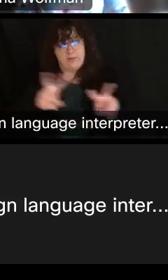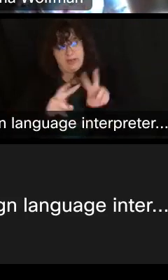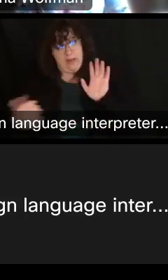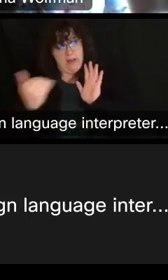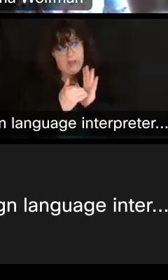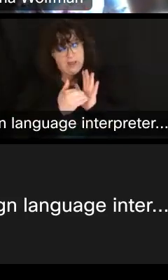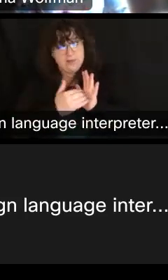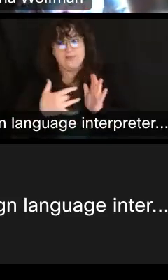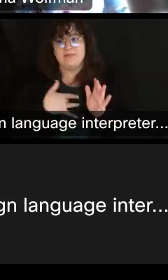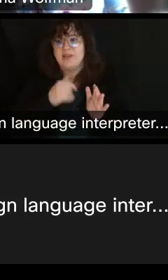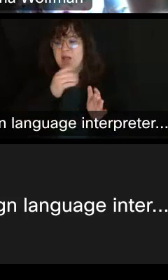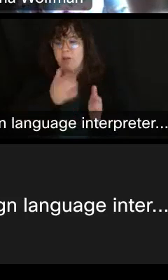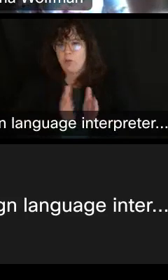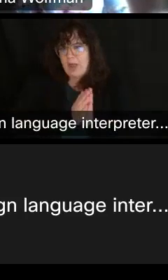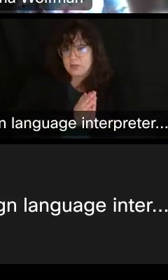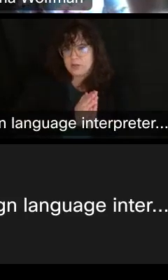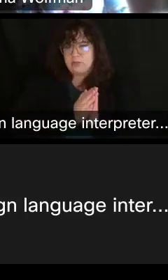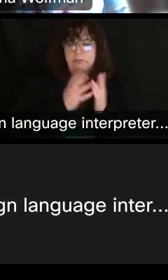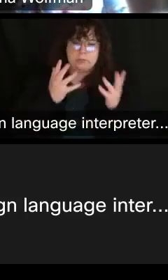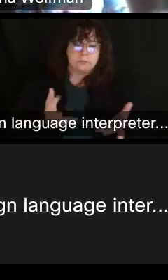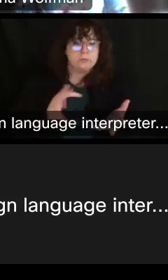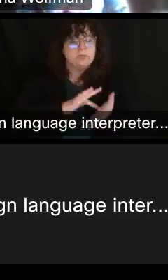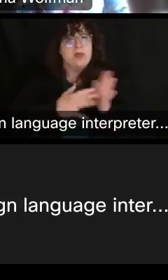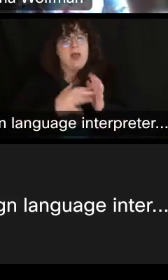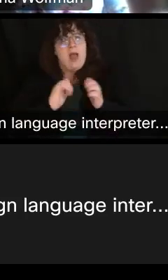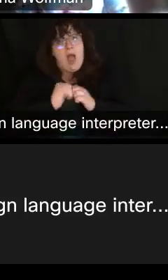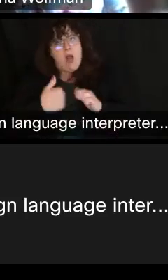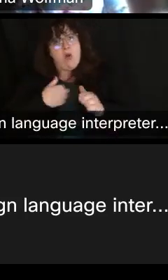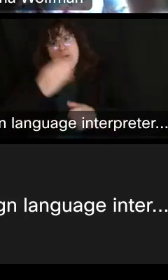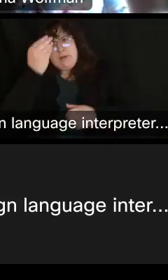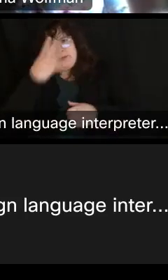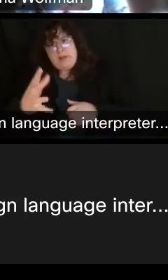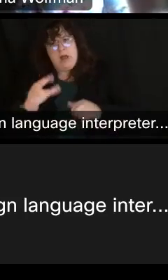So, how can we get the information to the families about post-permanency reassessments or